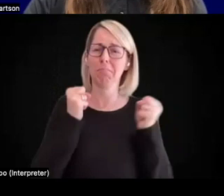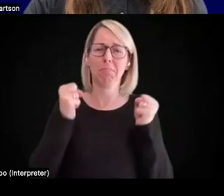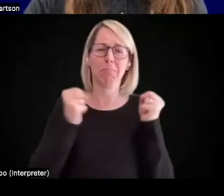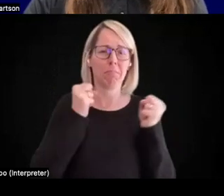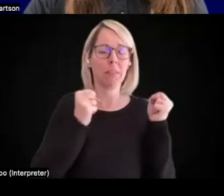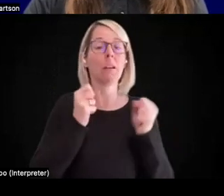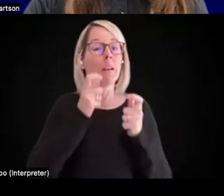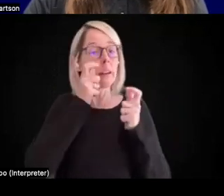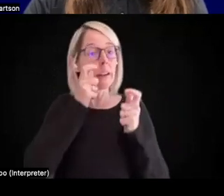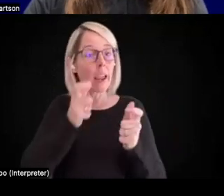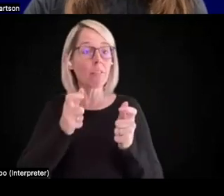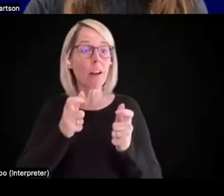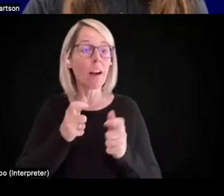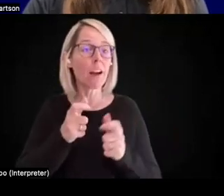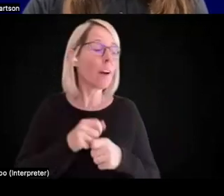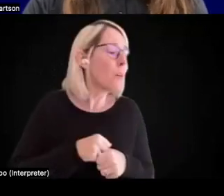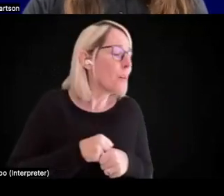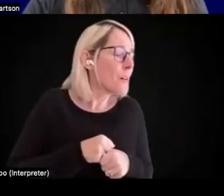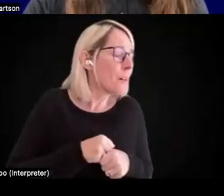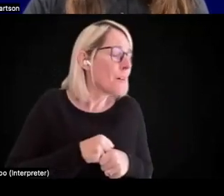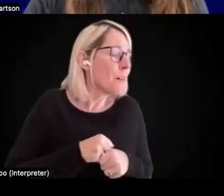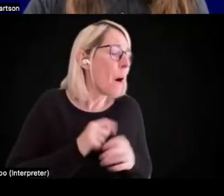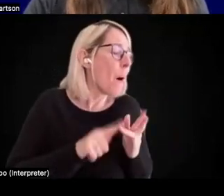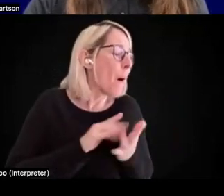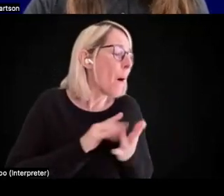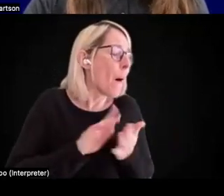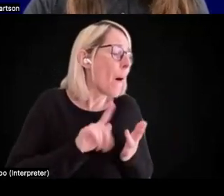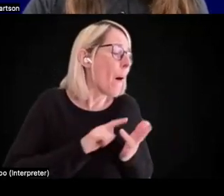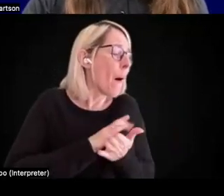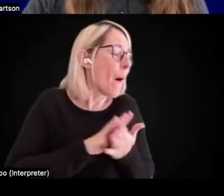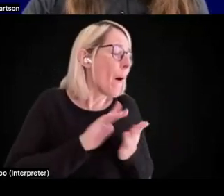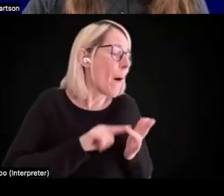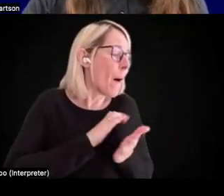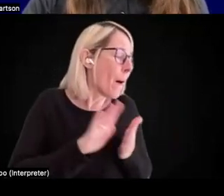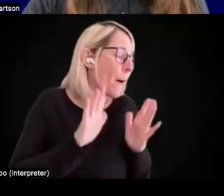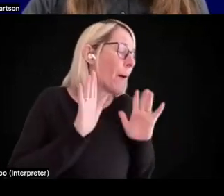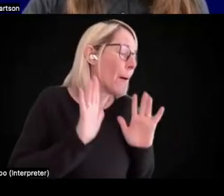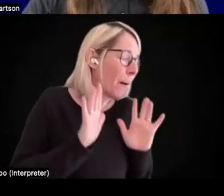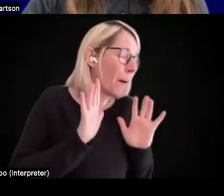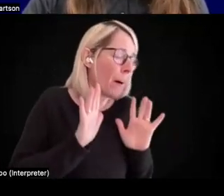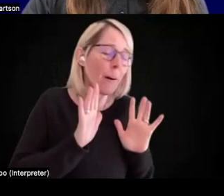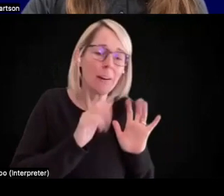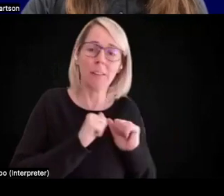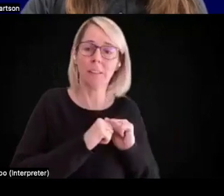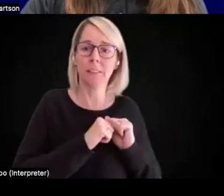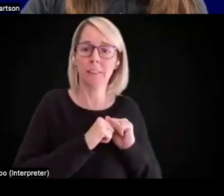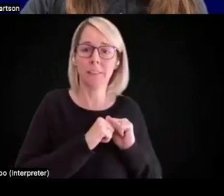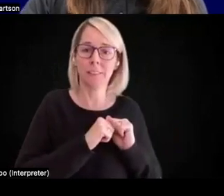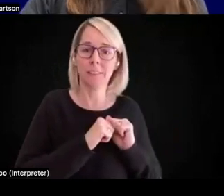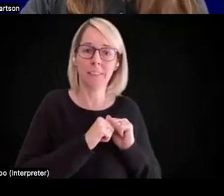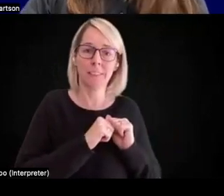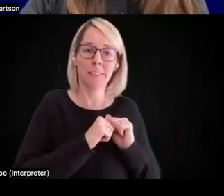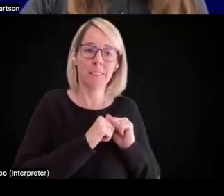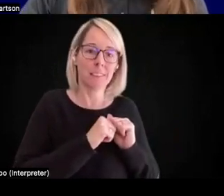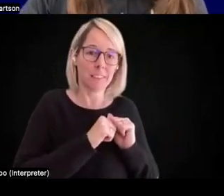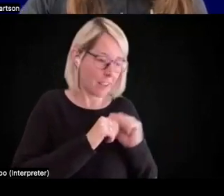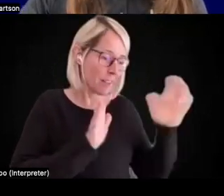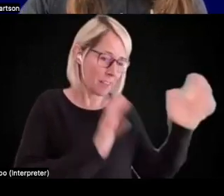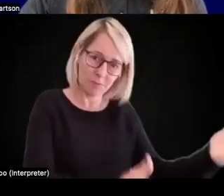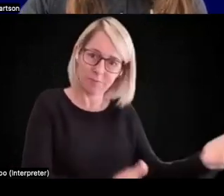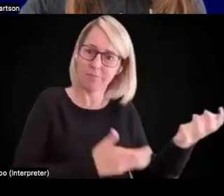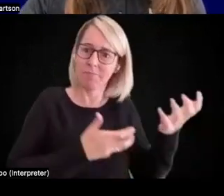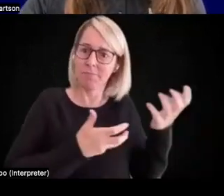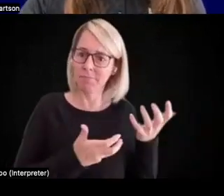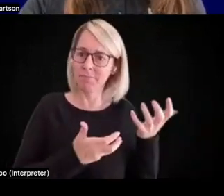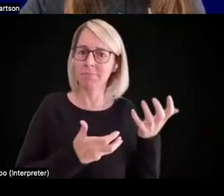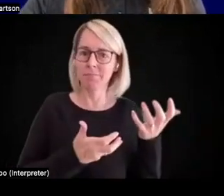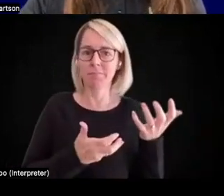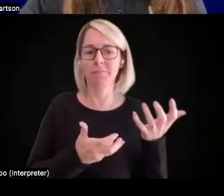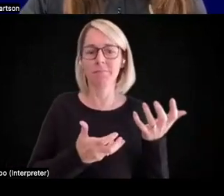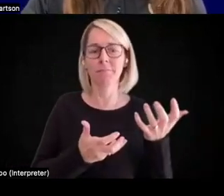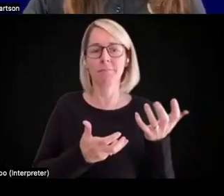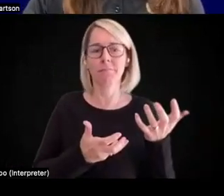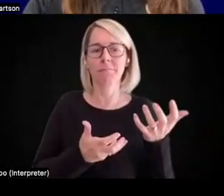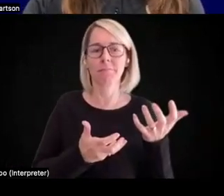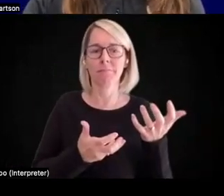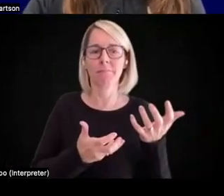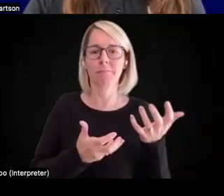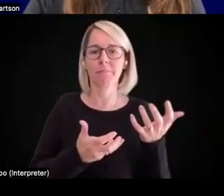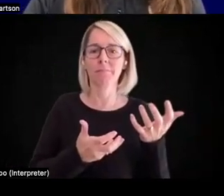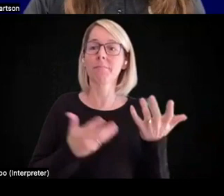says, "Oh, oh, oh" with a concerned face, looks at the baby and picks the baby up. Does the caregiver